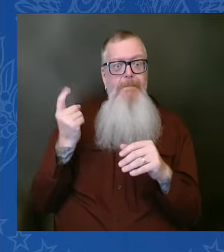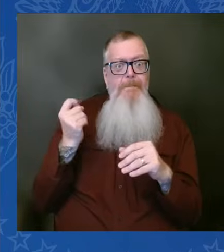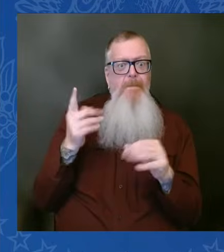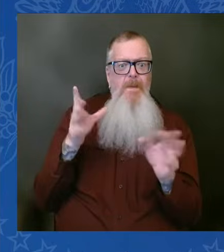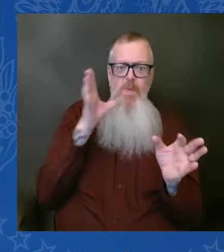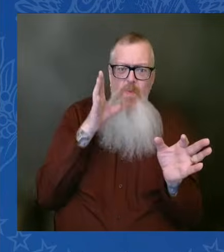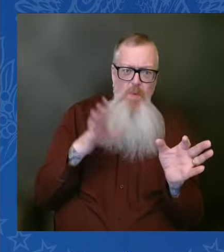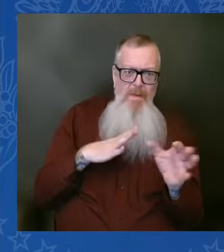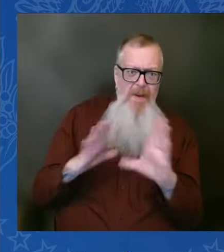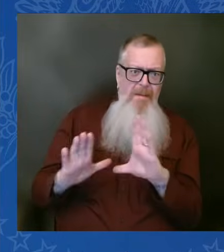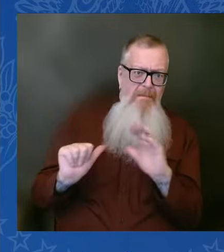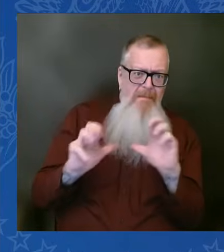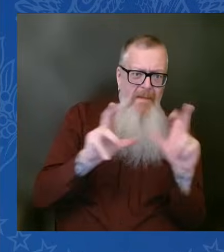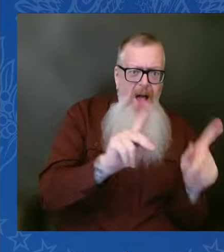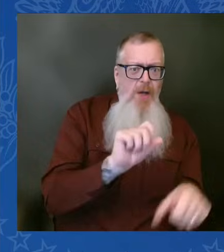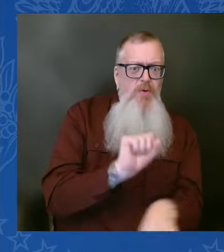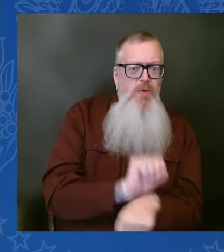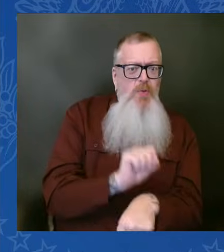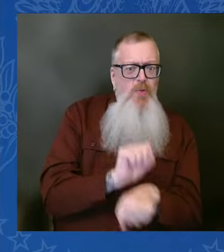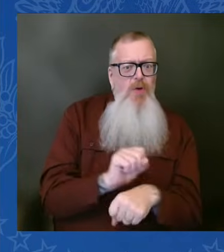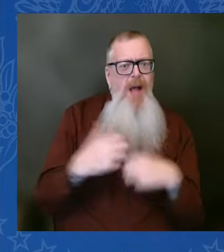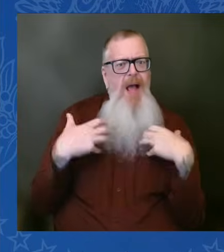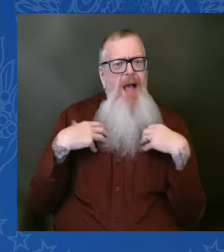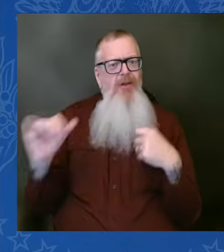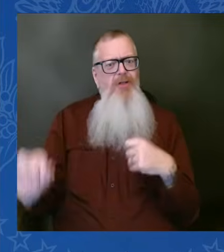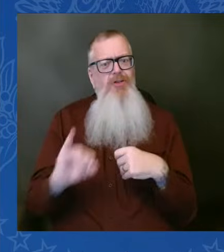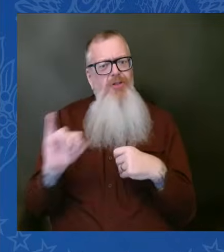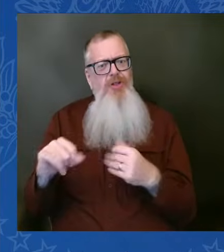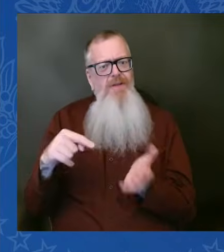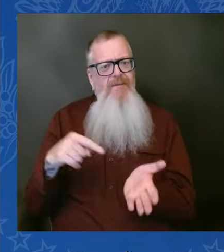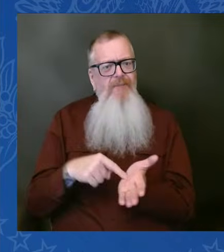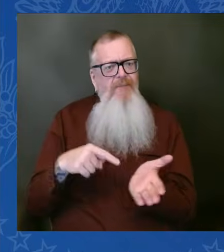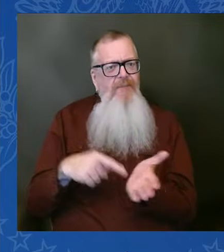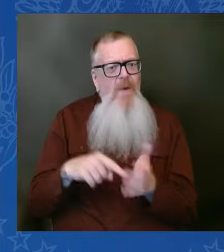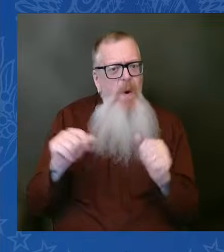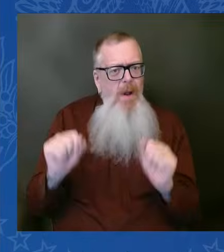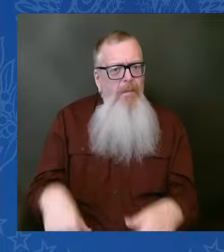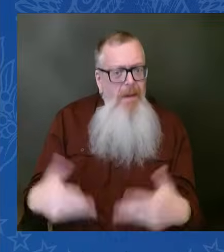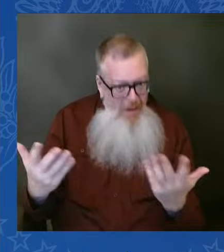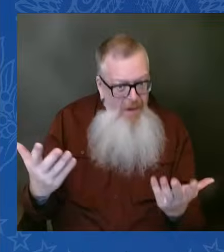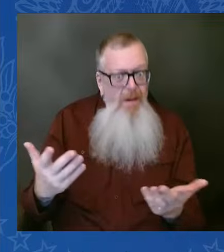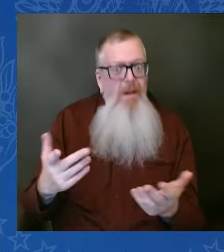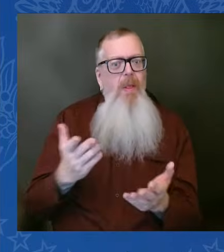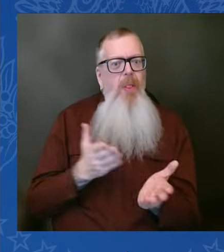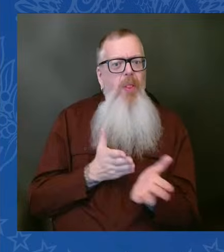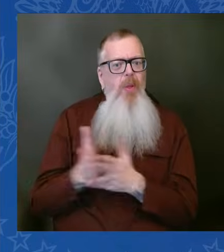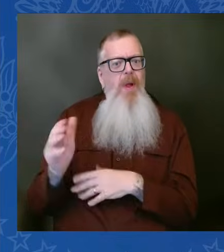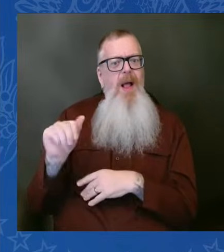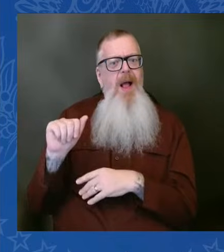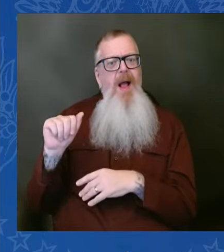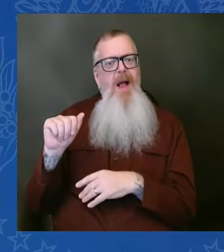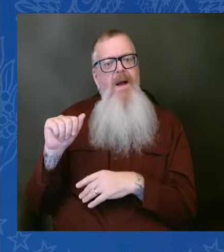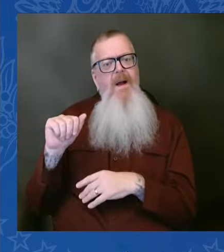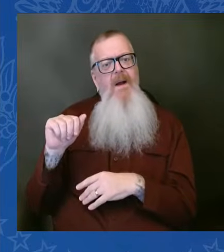more affordable for millions of Americans enrolled in the Affordable Care Act. By the way, my -- the other team tried to re- --